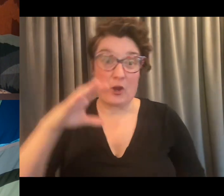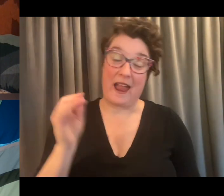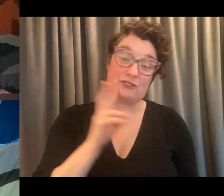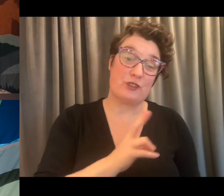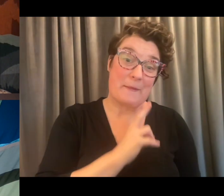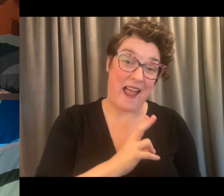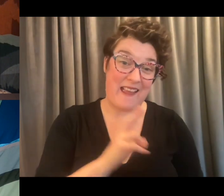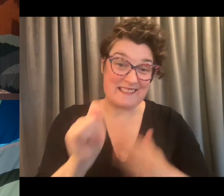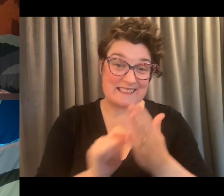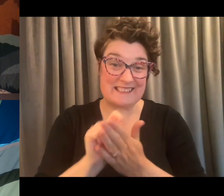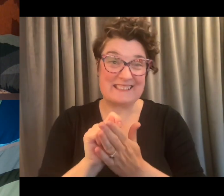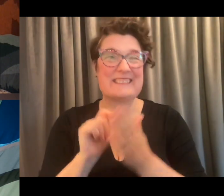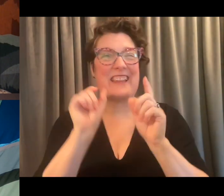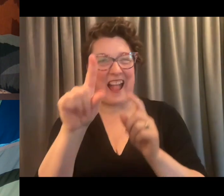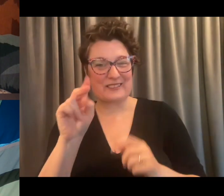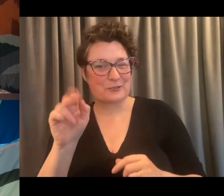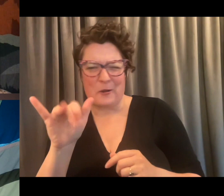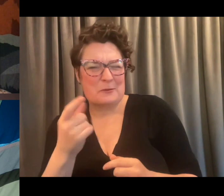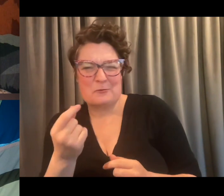Nomy, what are your associations with the Hebrew month of Sivan?